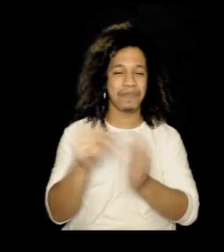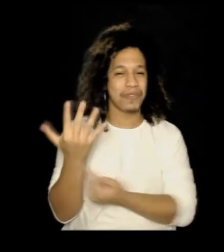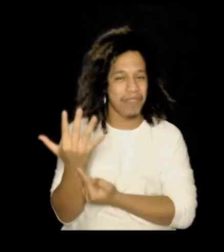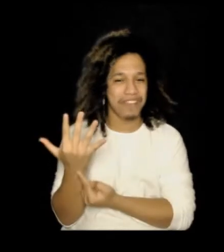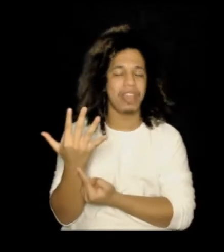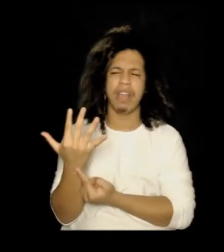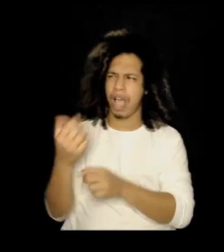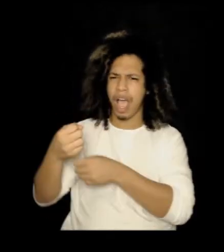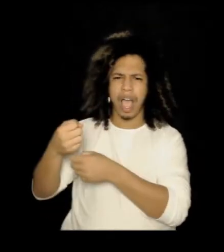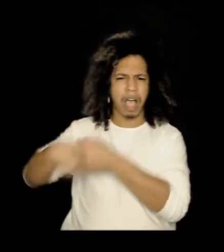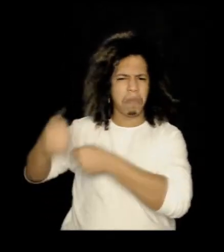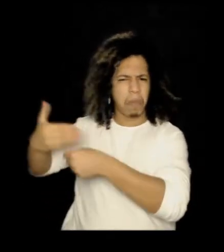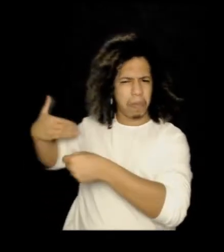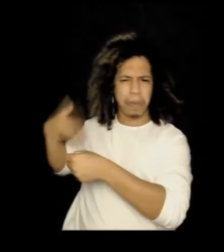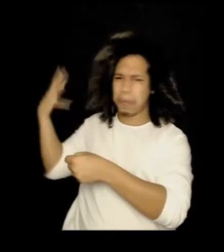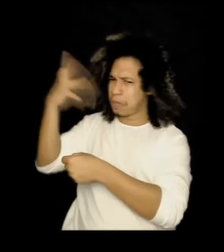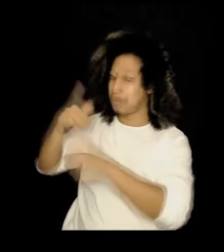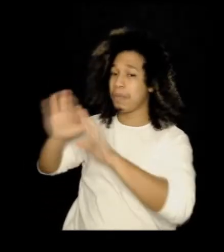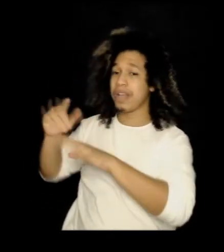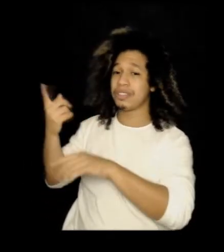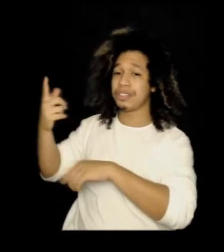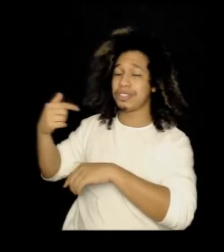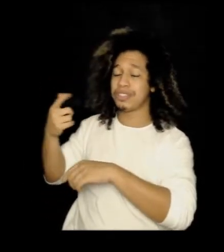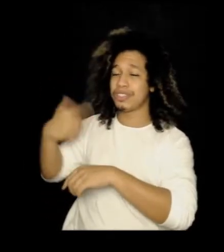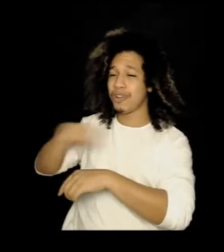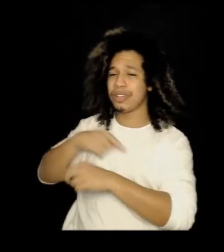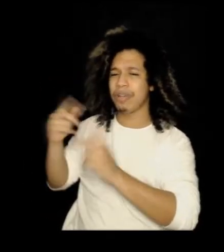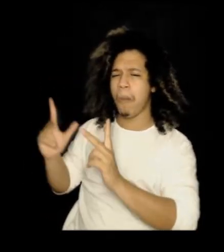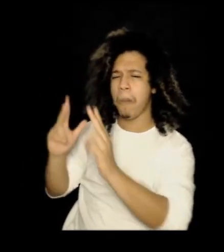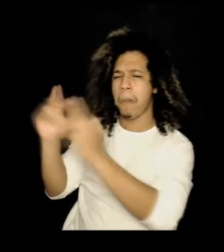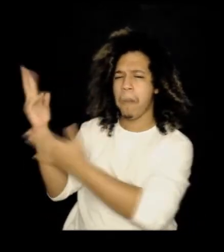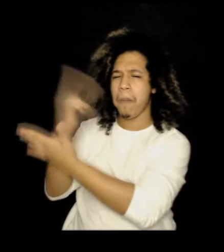The first of all the surprises that we have for 2021 is our new logo, Nicolly! It was already a